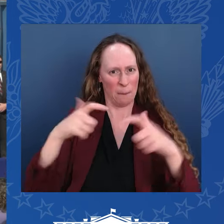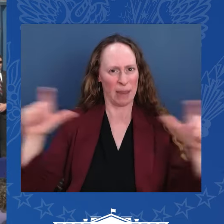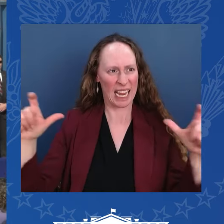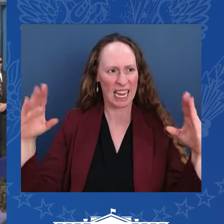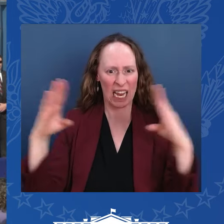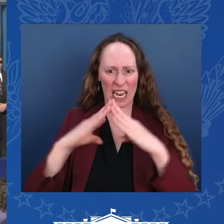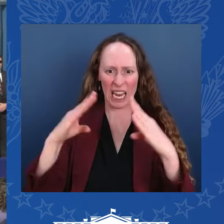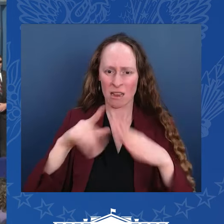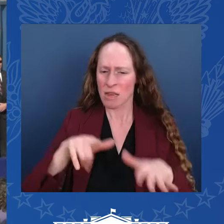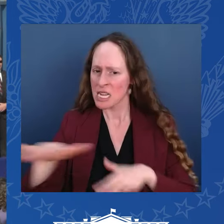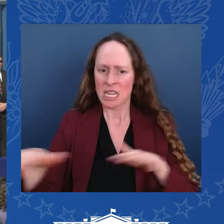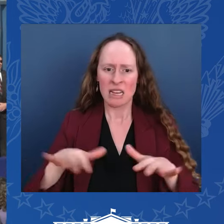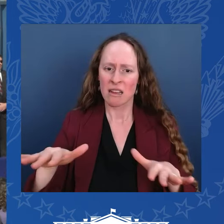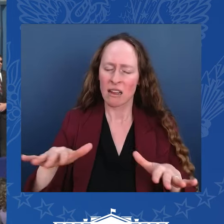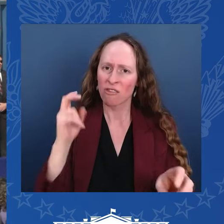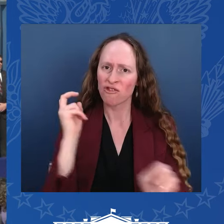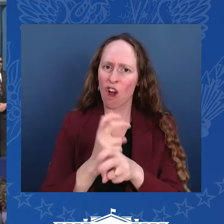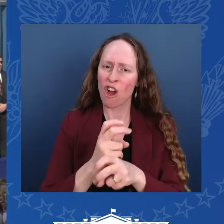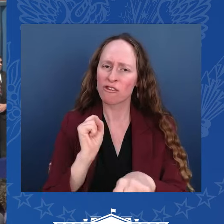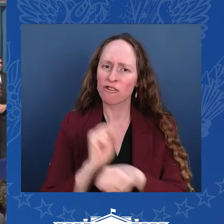I think you have all the answers, and I know where you live.